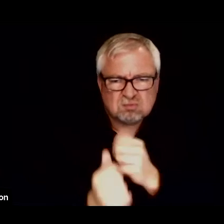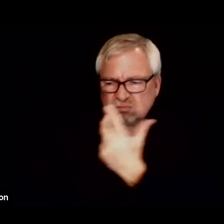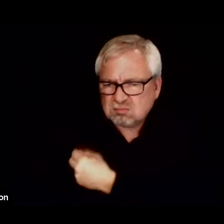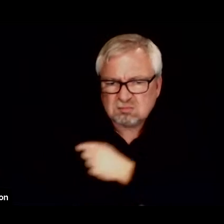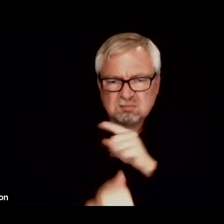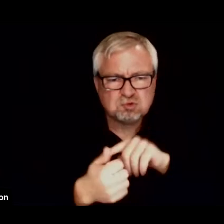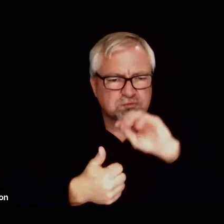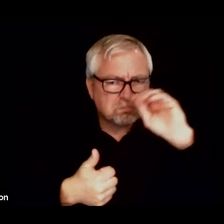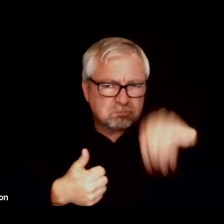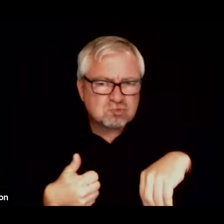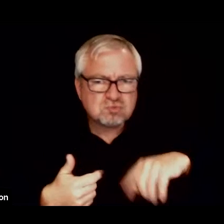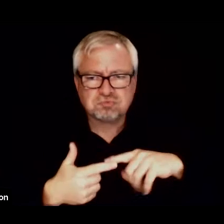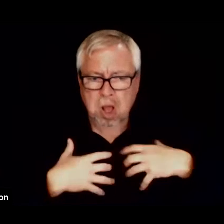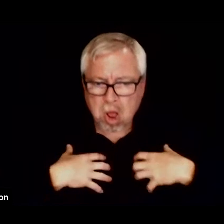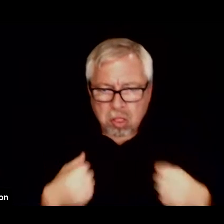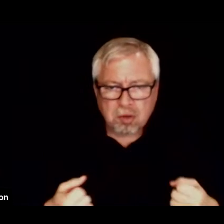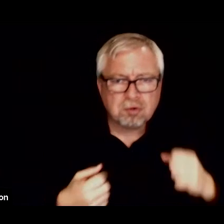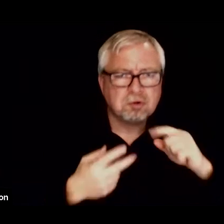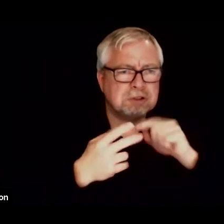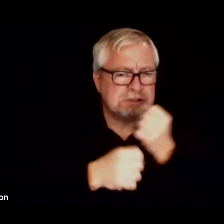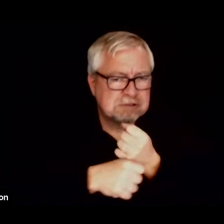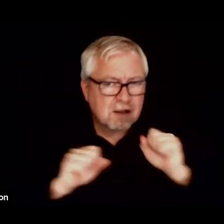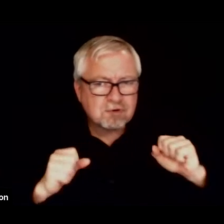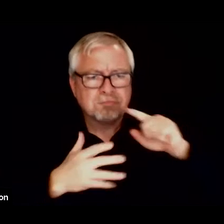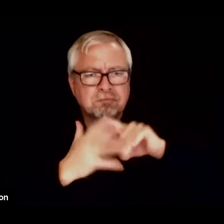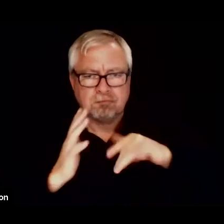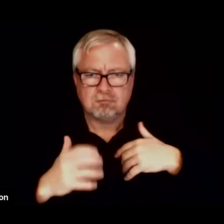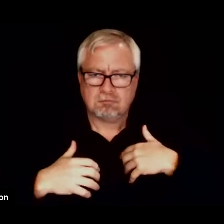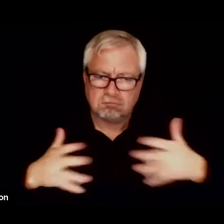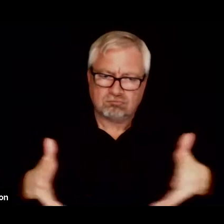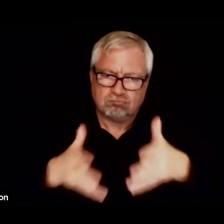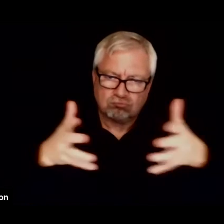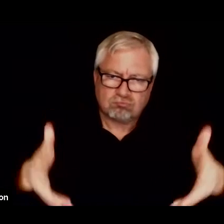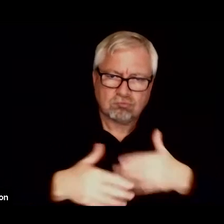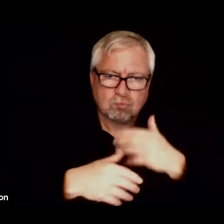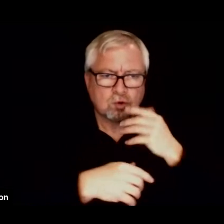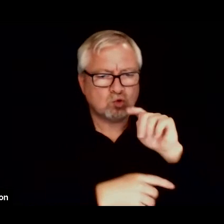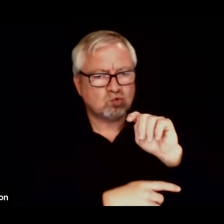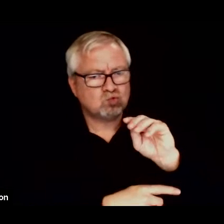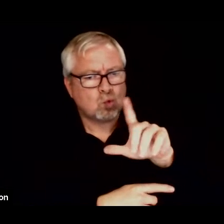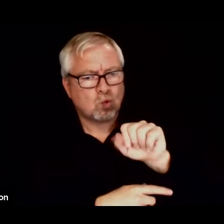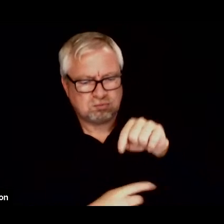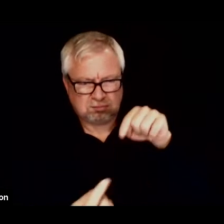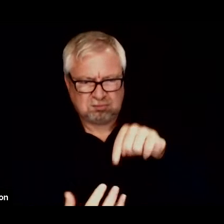vaccinated because it's such a powerful tool but we will continue to provide the best information